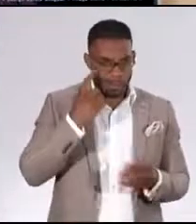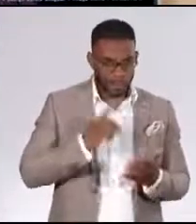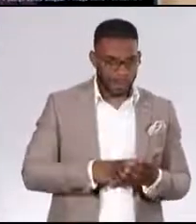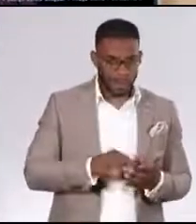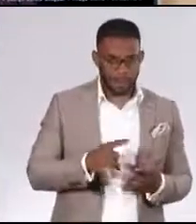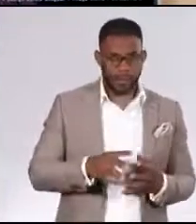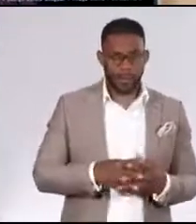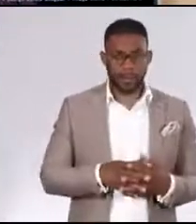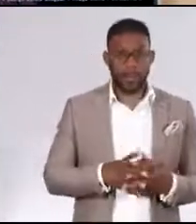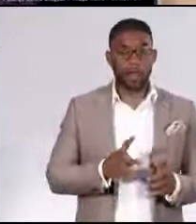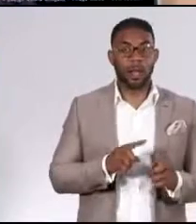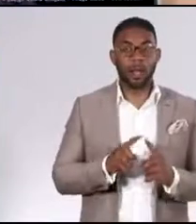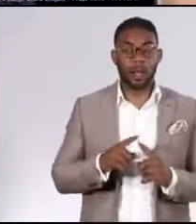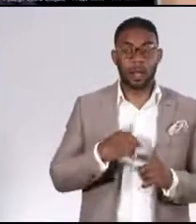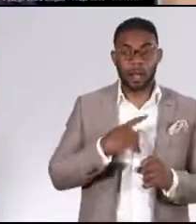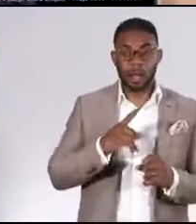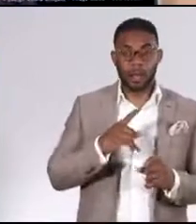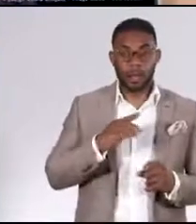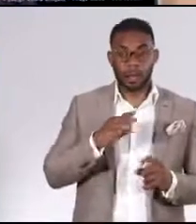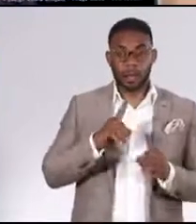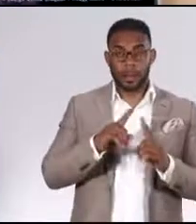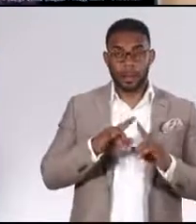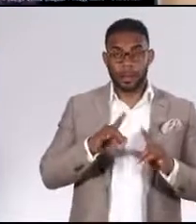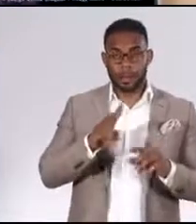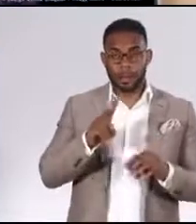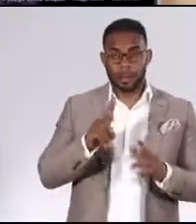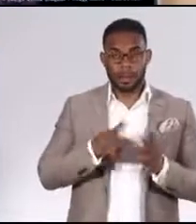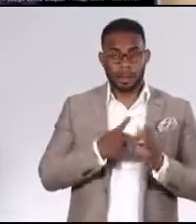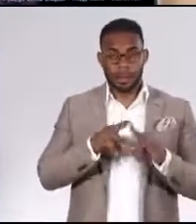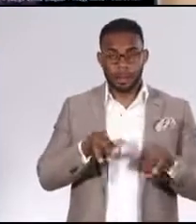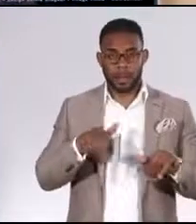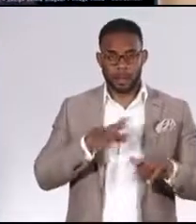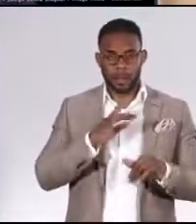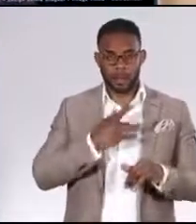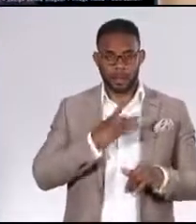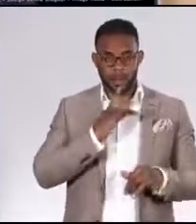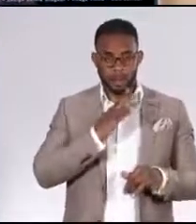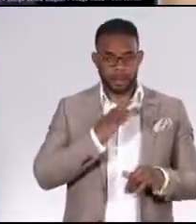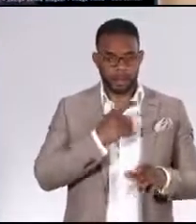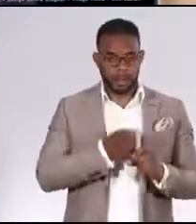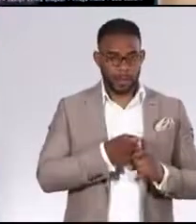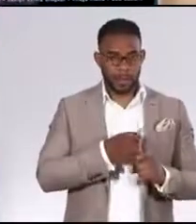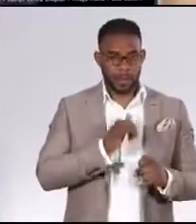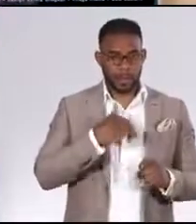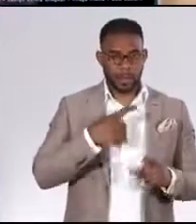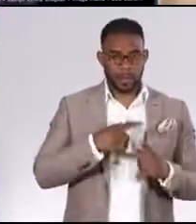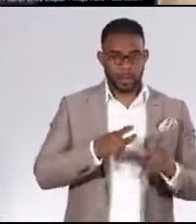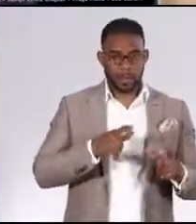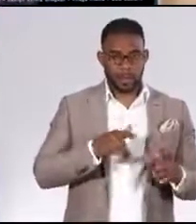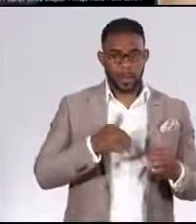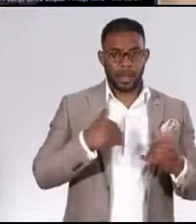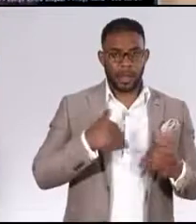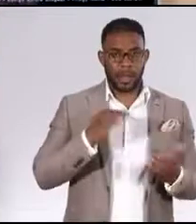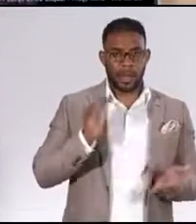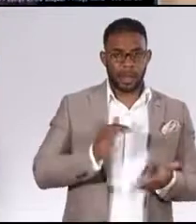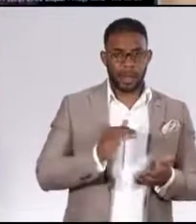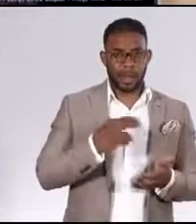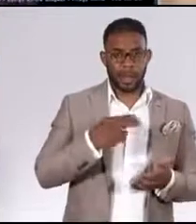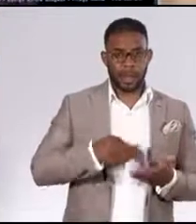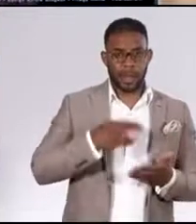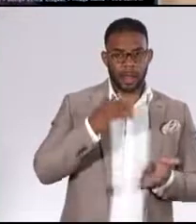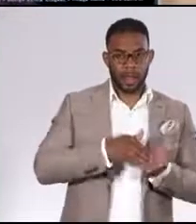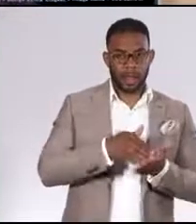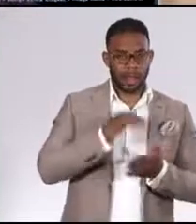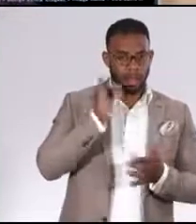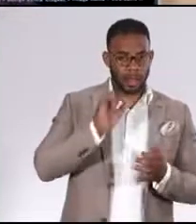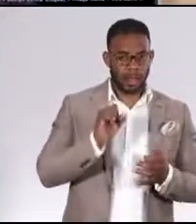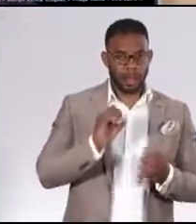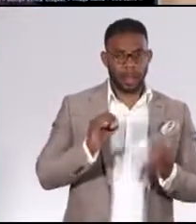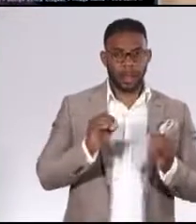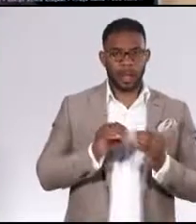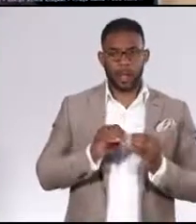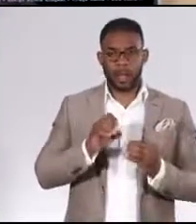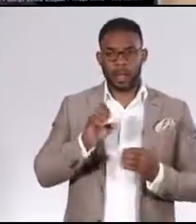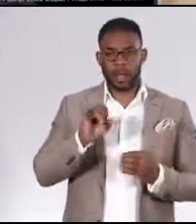Although unbelievable, I prefer to speak spanish because spanish is a language that has less high frequency sounds are more syllable on their words.